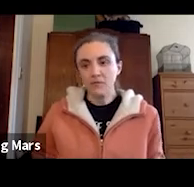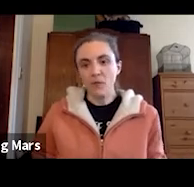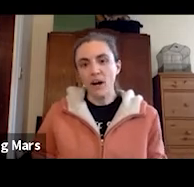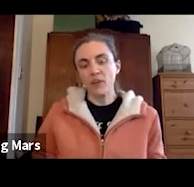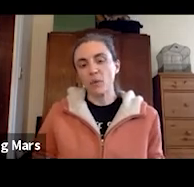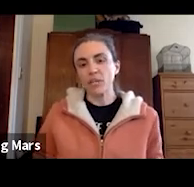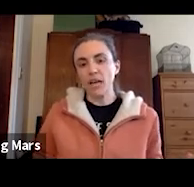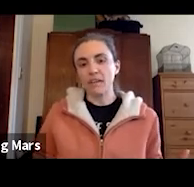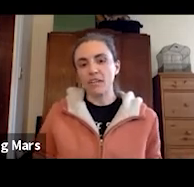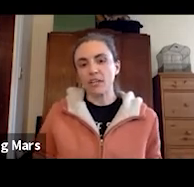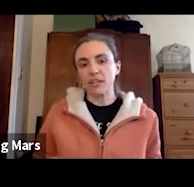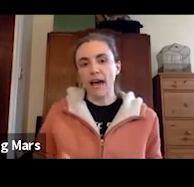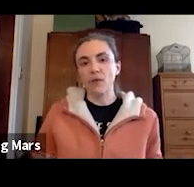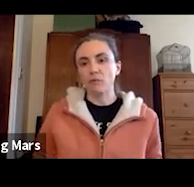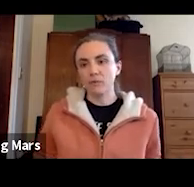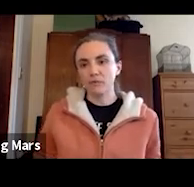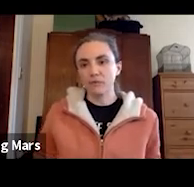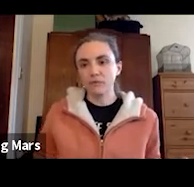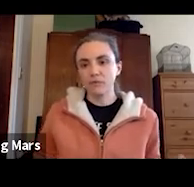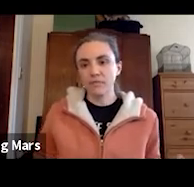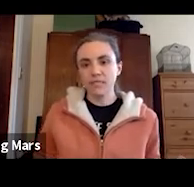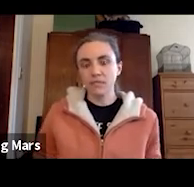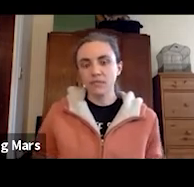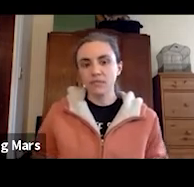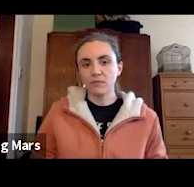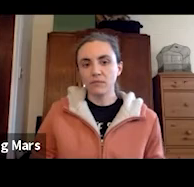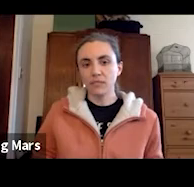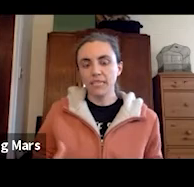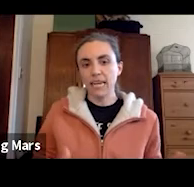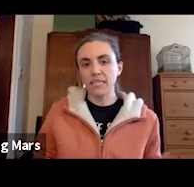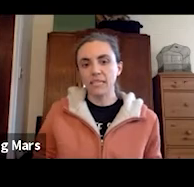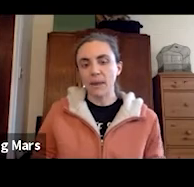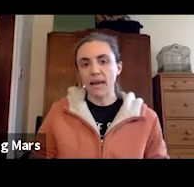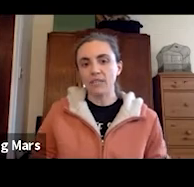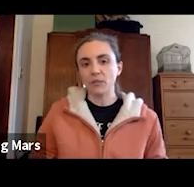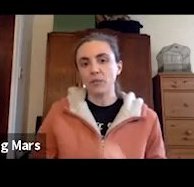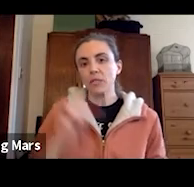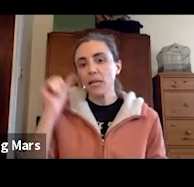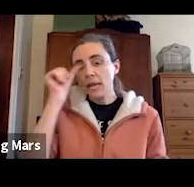where there weren't a lot of other out kids at my high school.